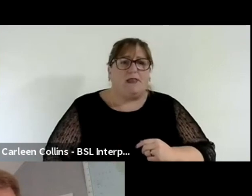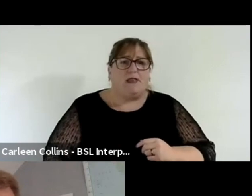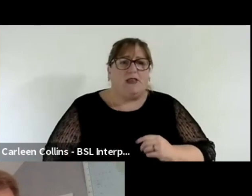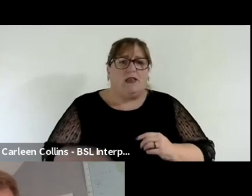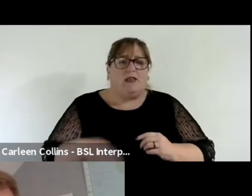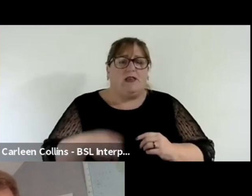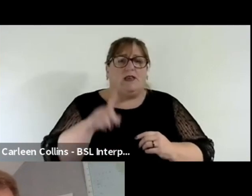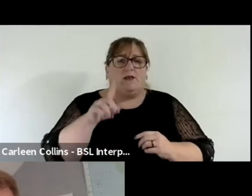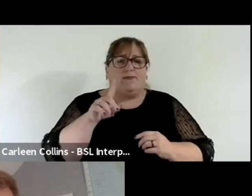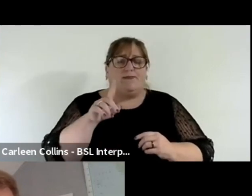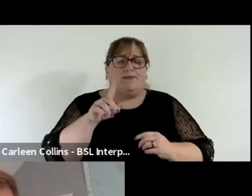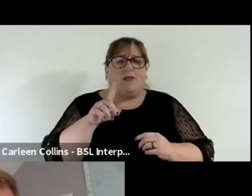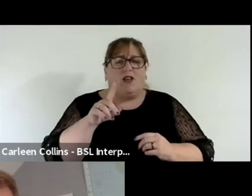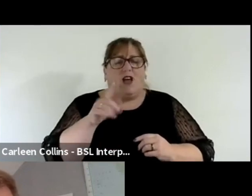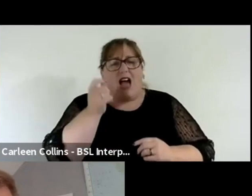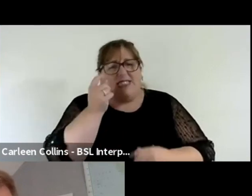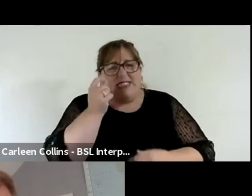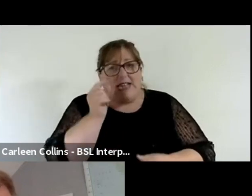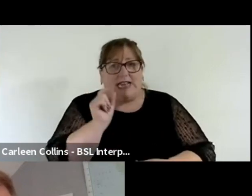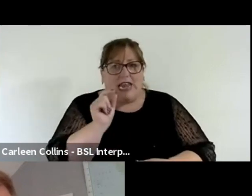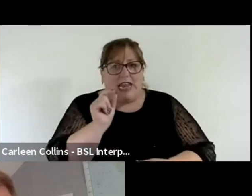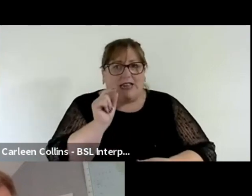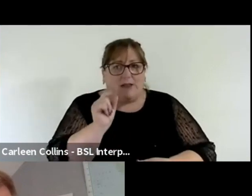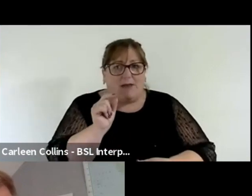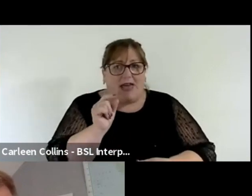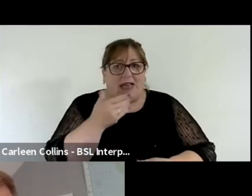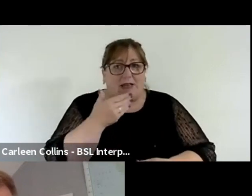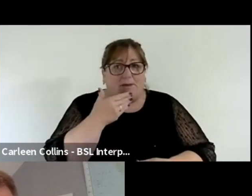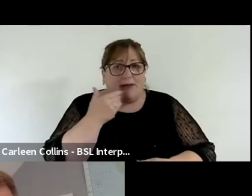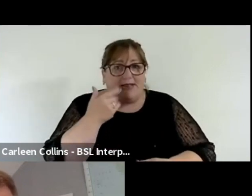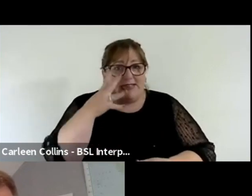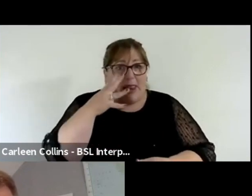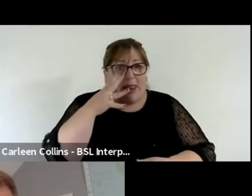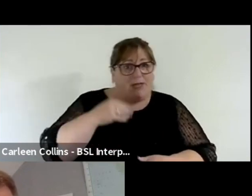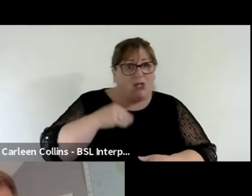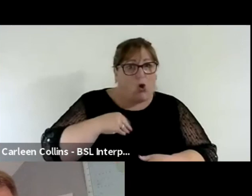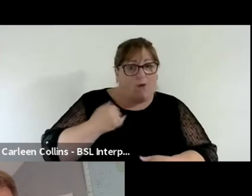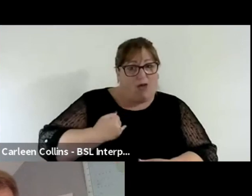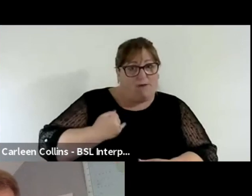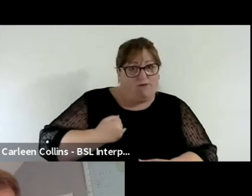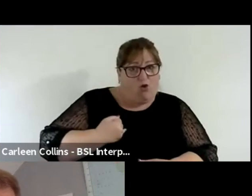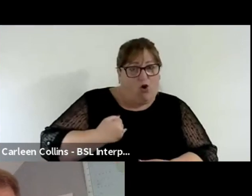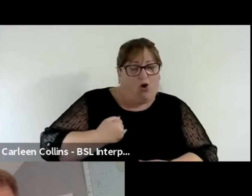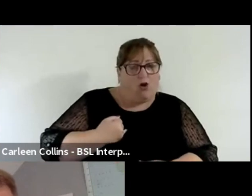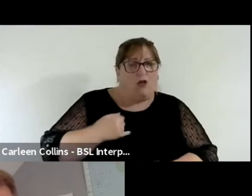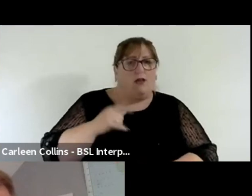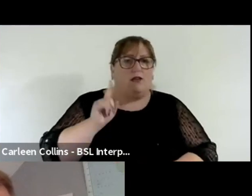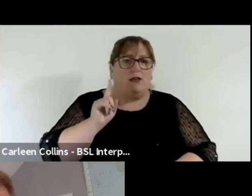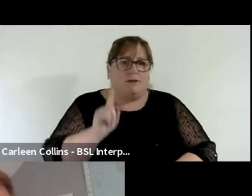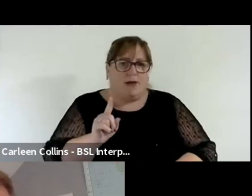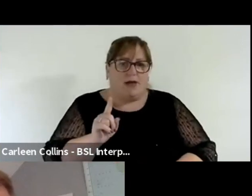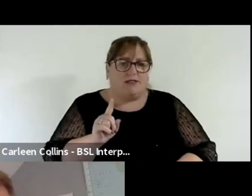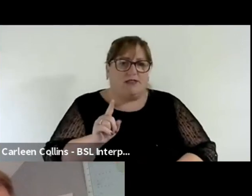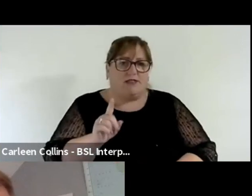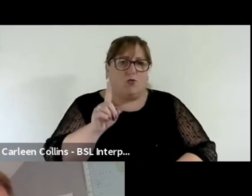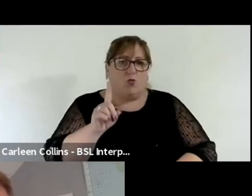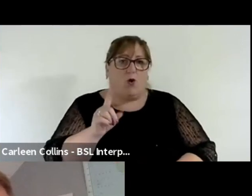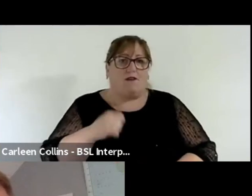that straight off? Universal designs, do you want to give us an explanation on what universal design is, Ian are you able to answer I think I understand a little bit.